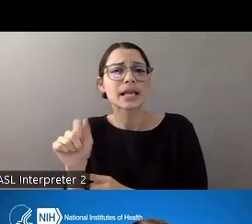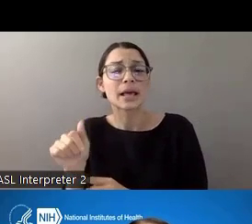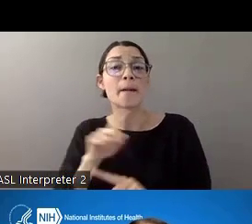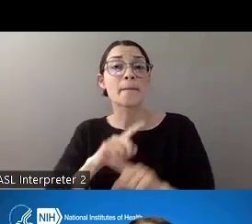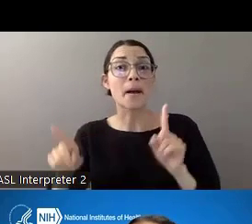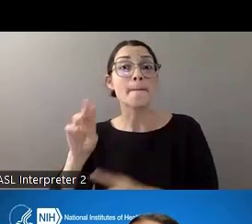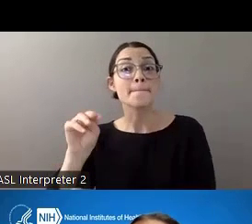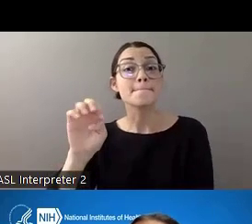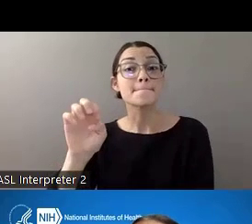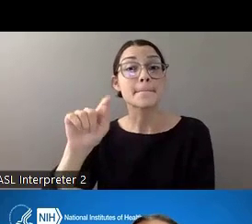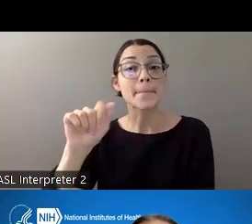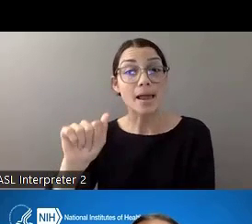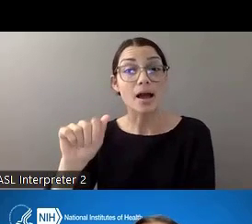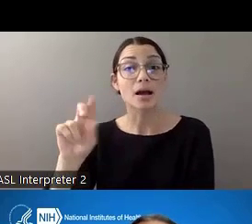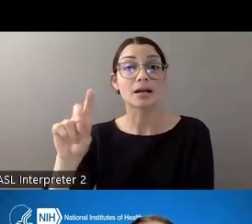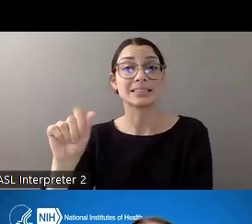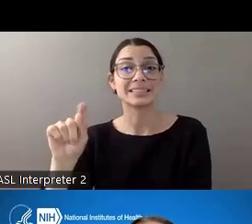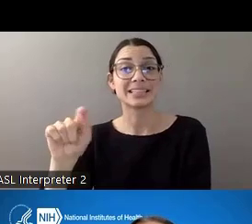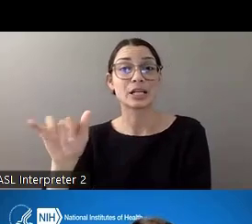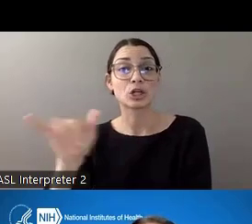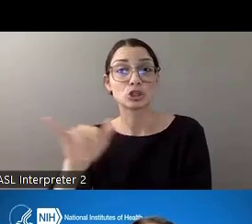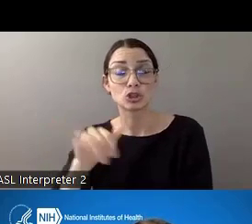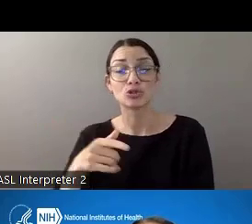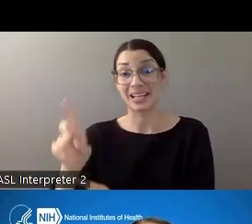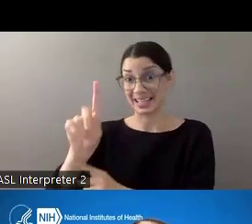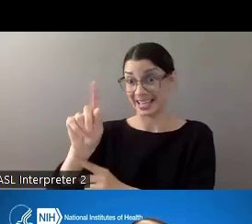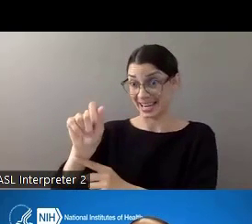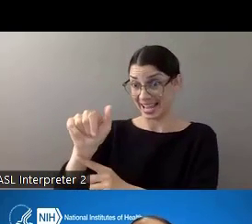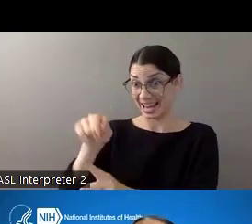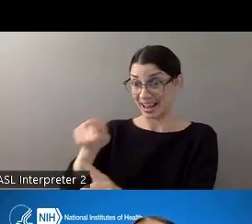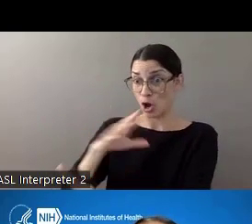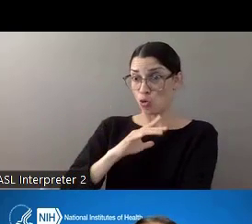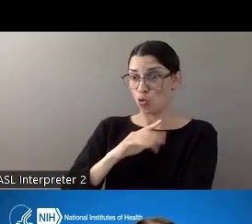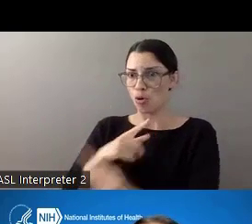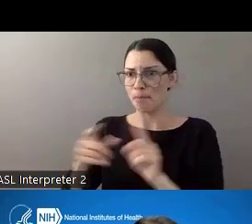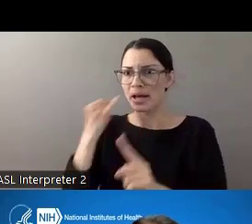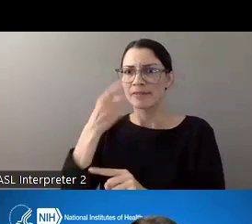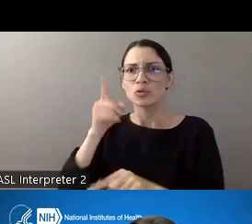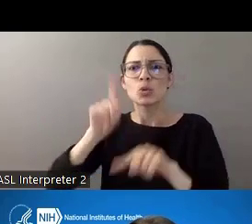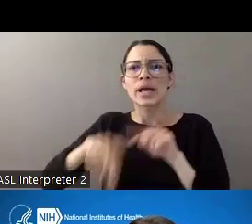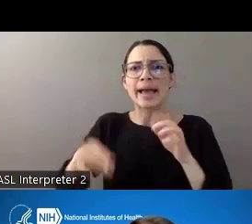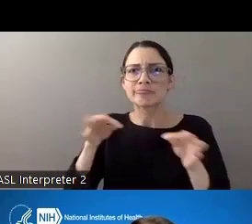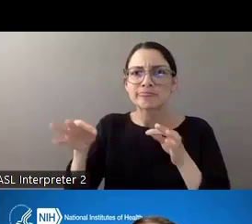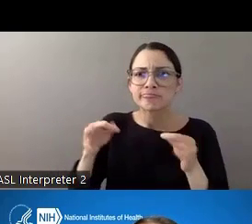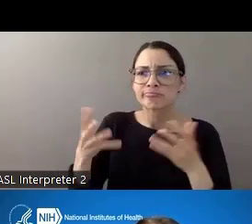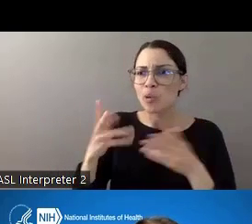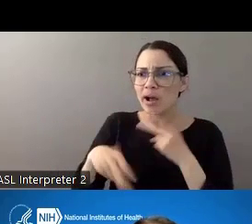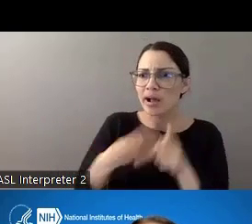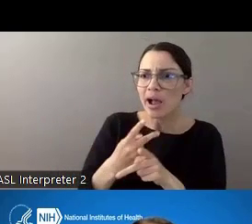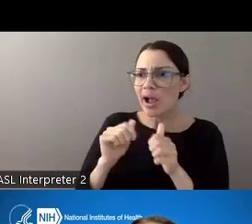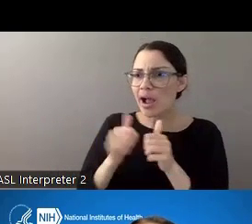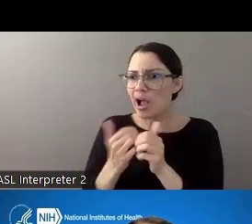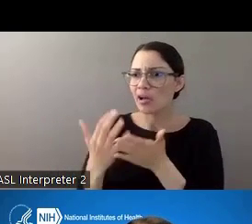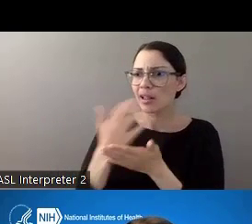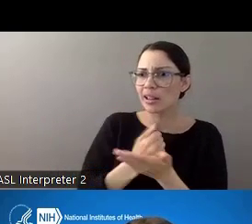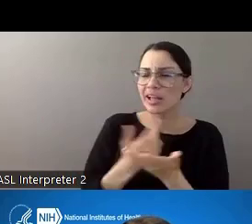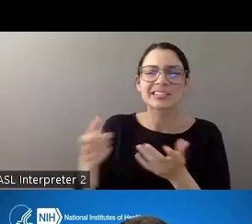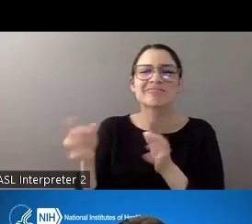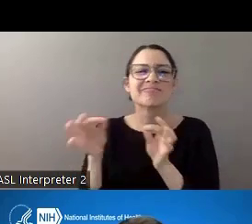So data is useless if you don't tell me what kind of data it is, how was it collected. What other information do I need to know?